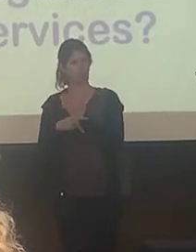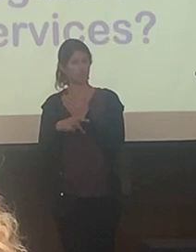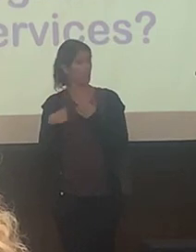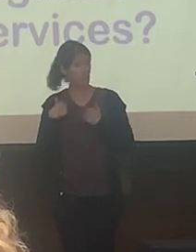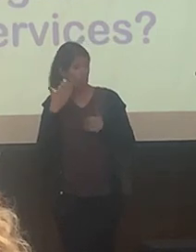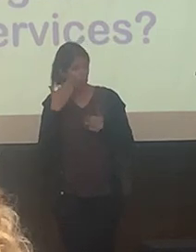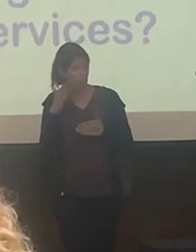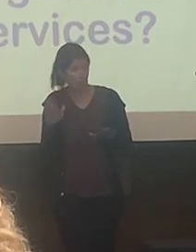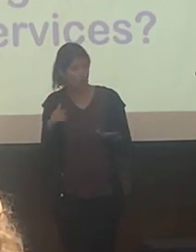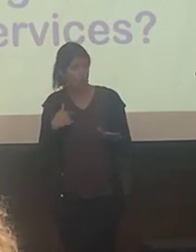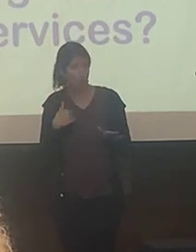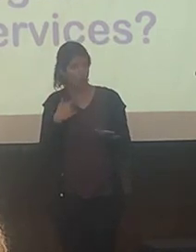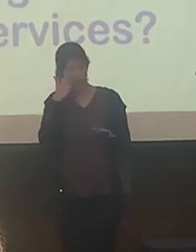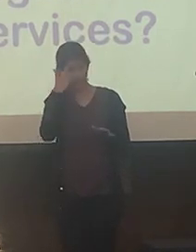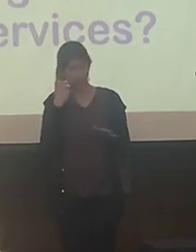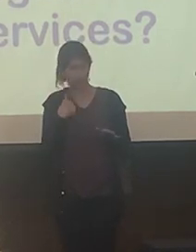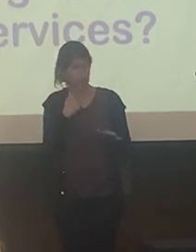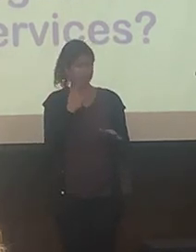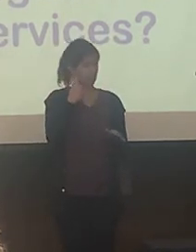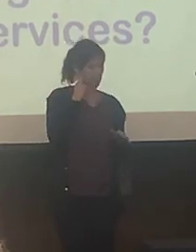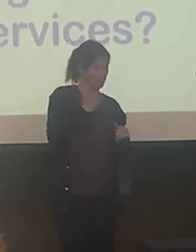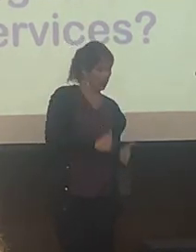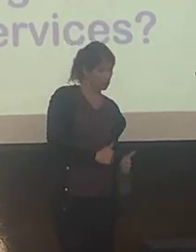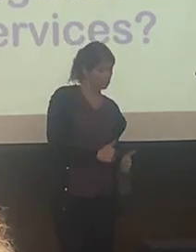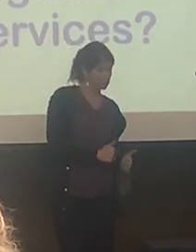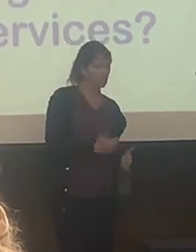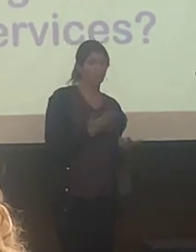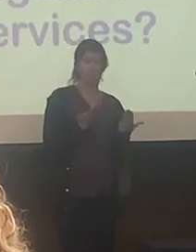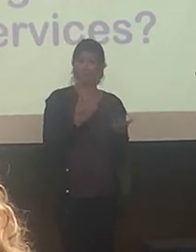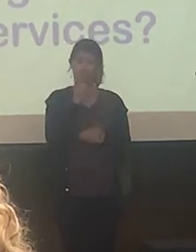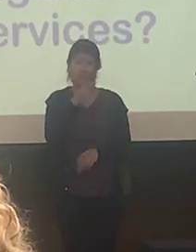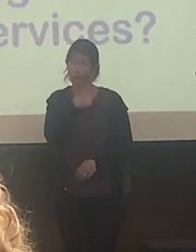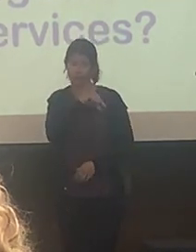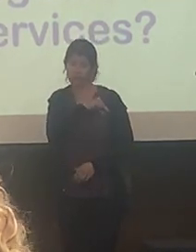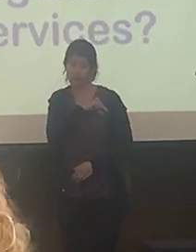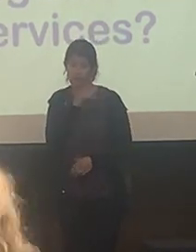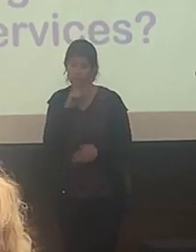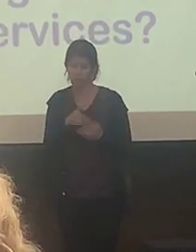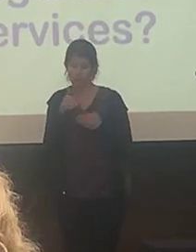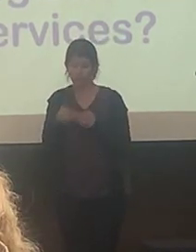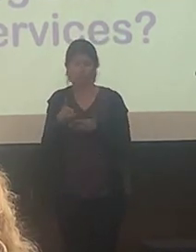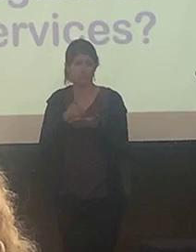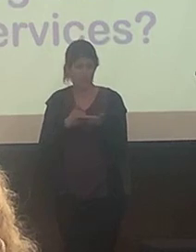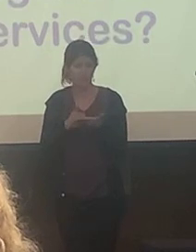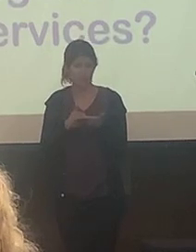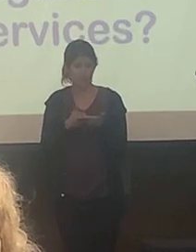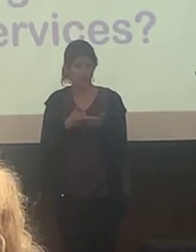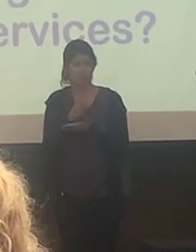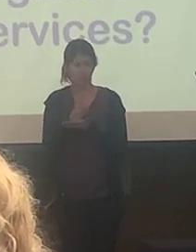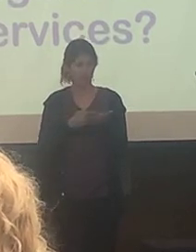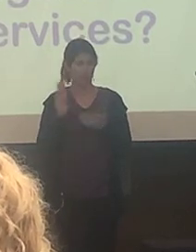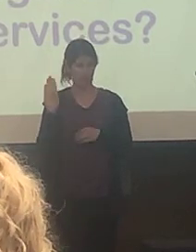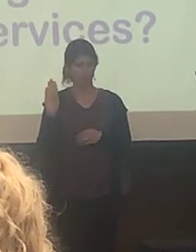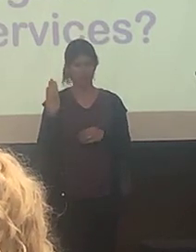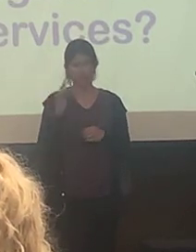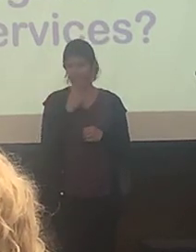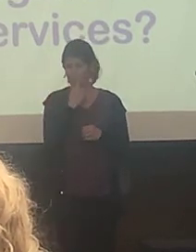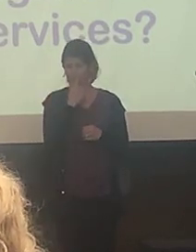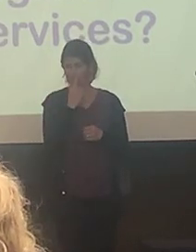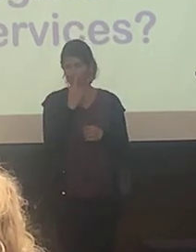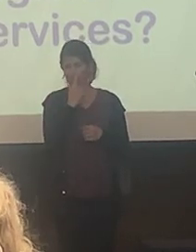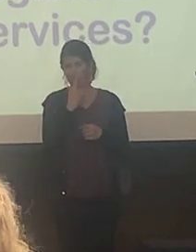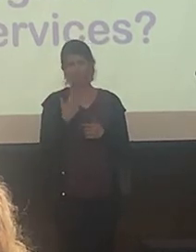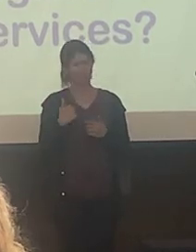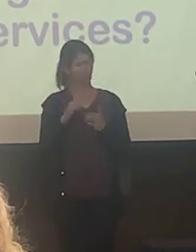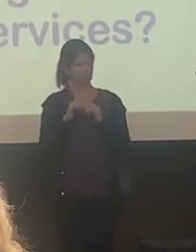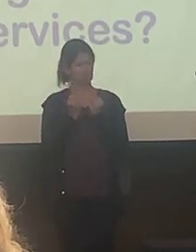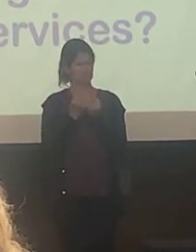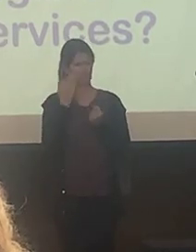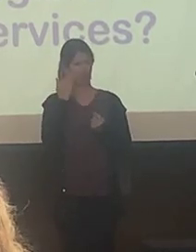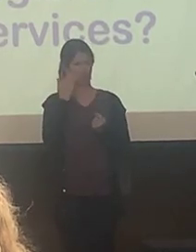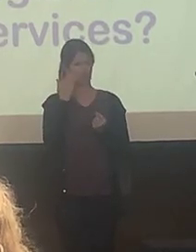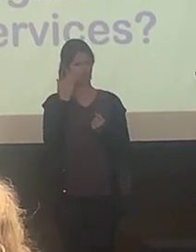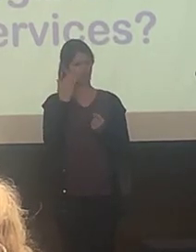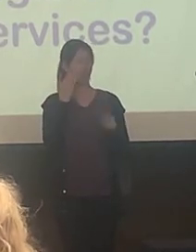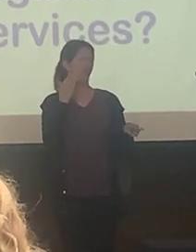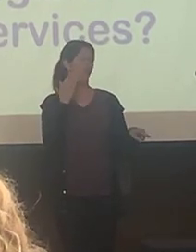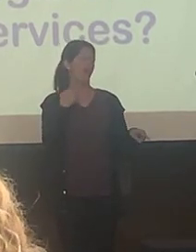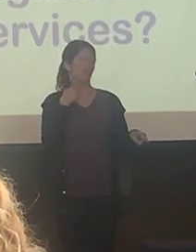that just because your father will qualify for the next step which is